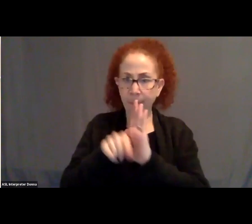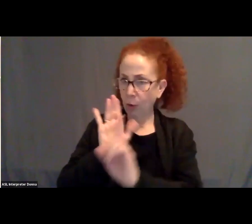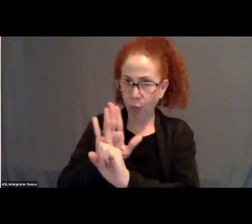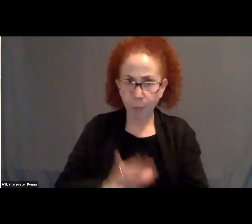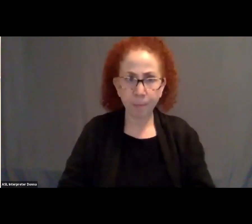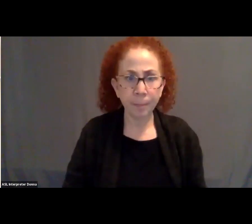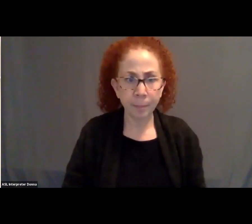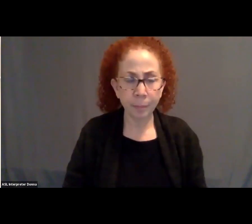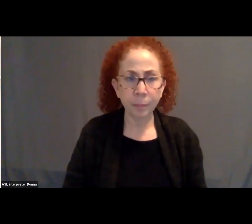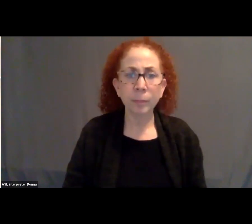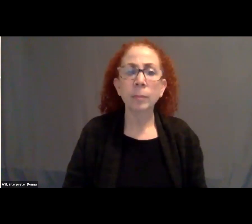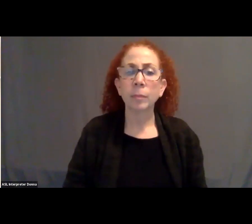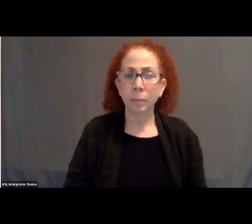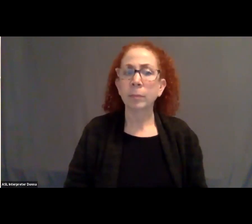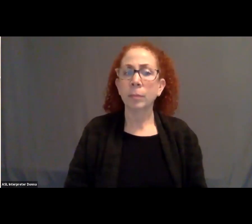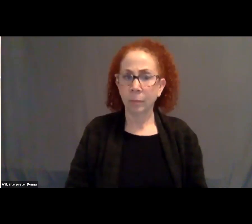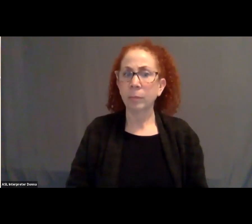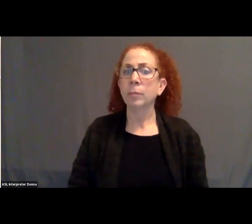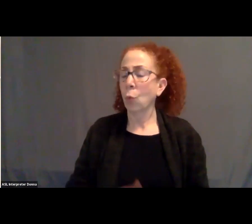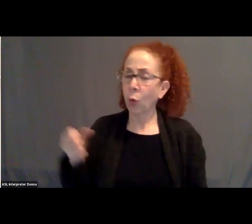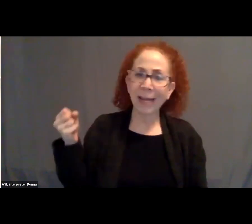and who were cast into servile roles,